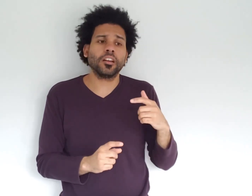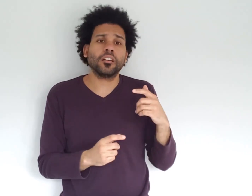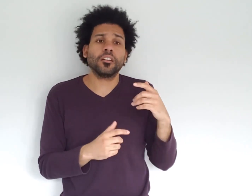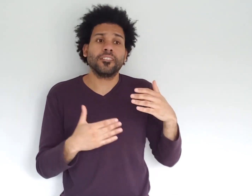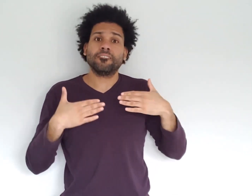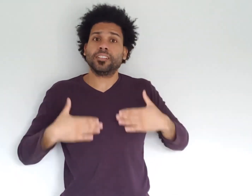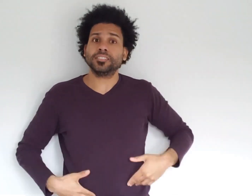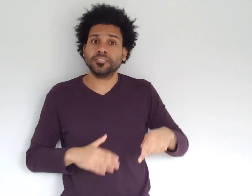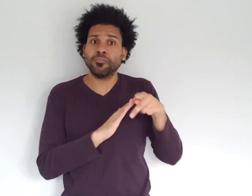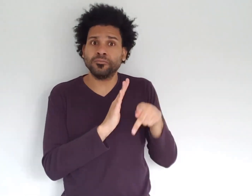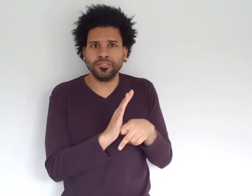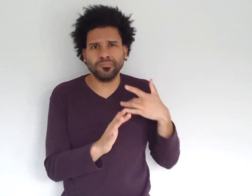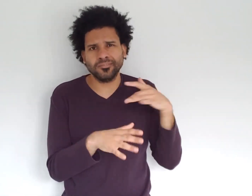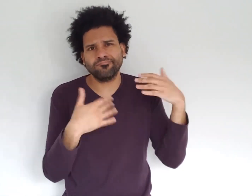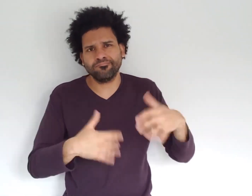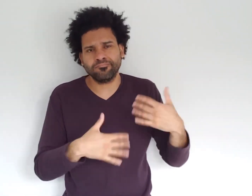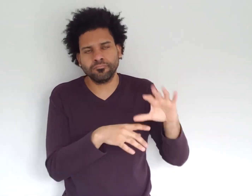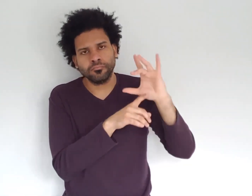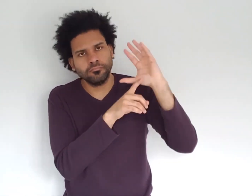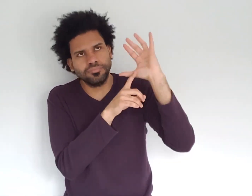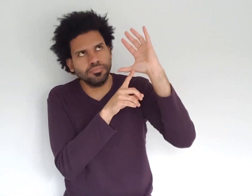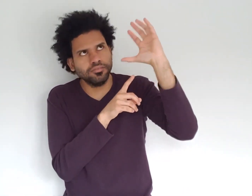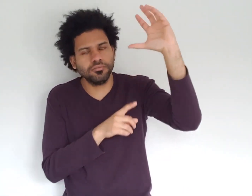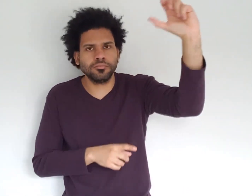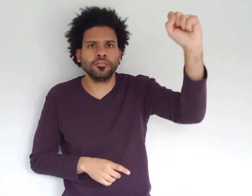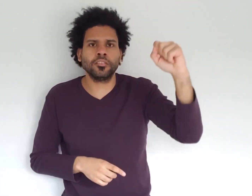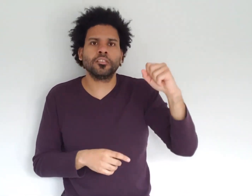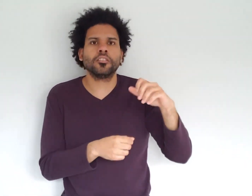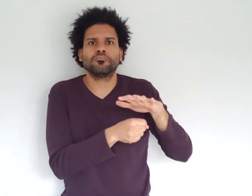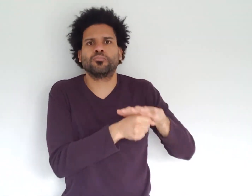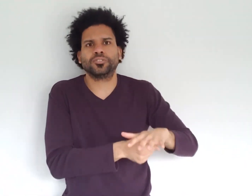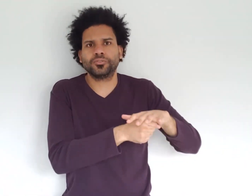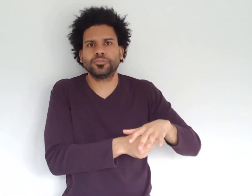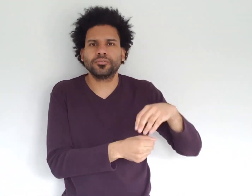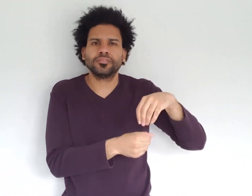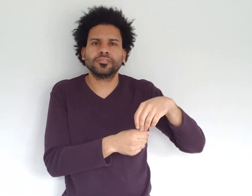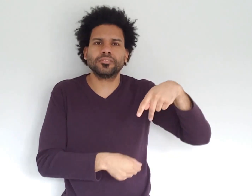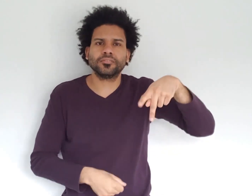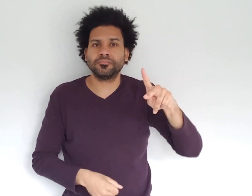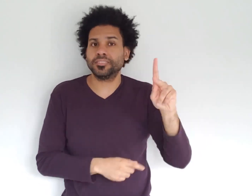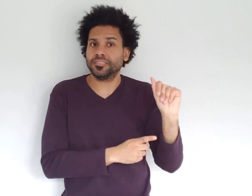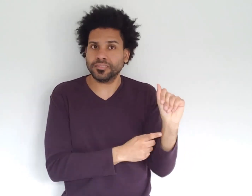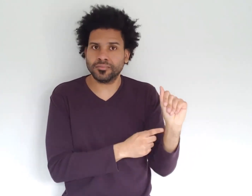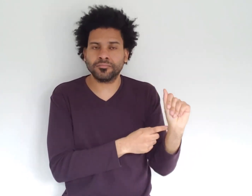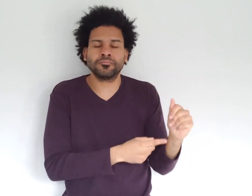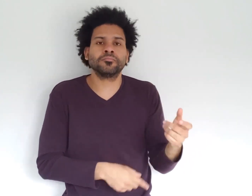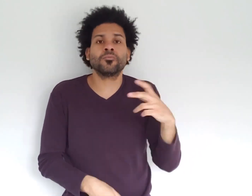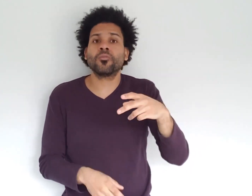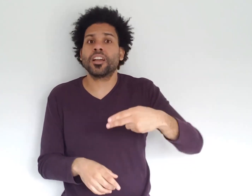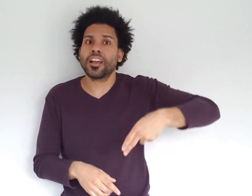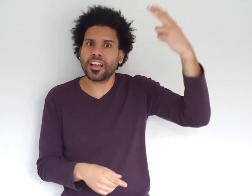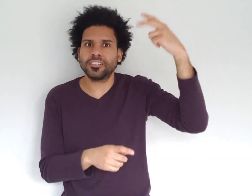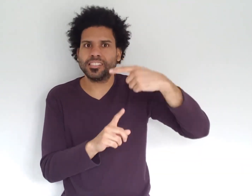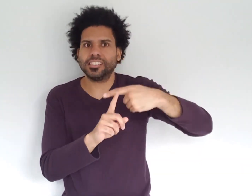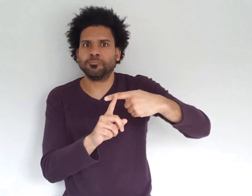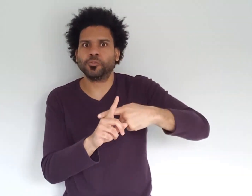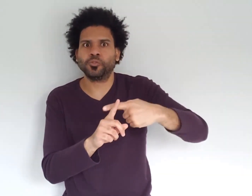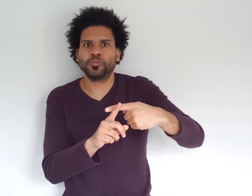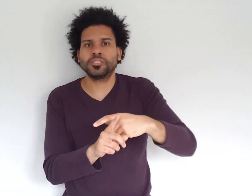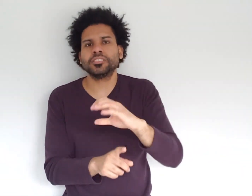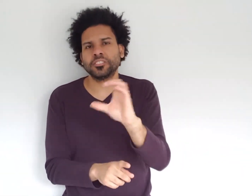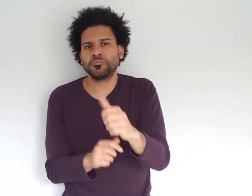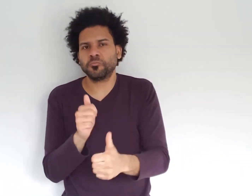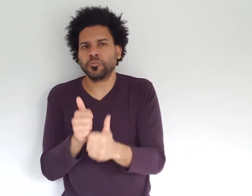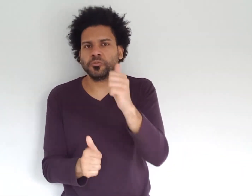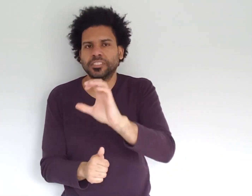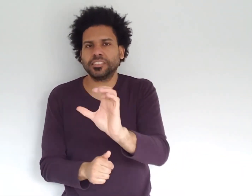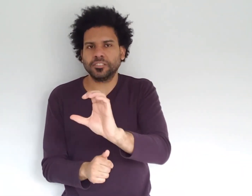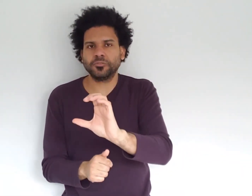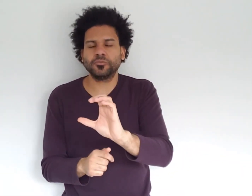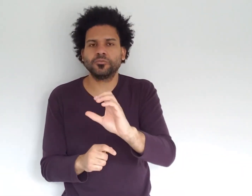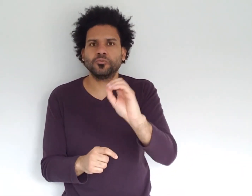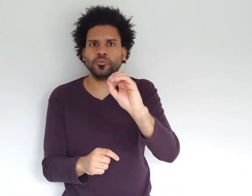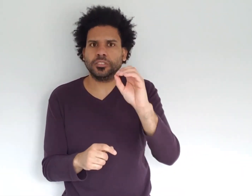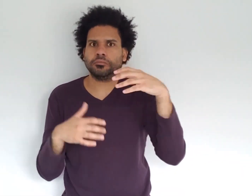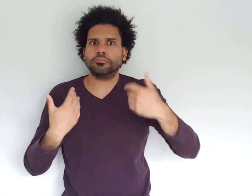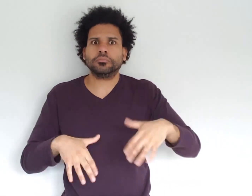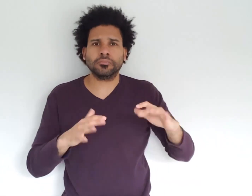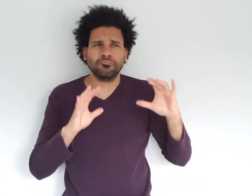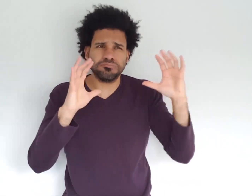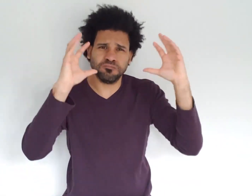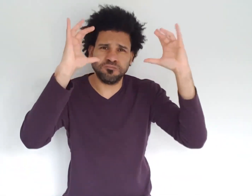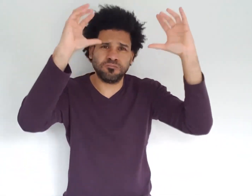Physical properties typically have excessive pressure in kilopascal (kPa) and extremely high temperature in Celsius (C).